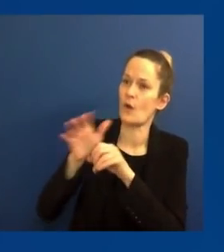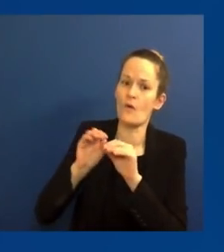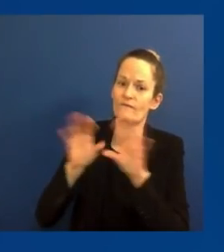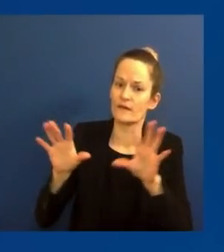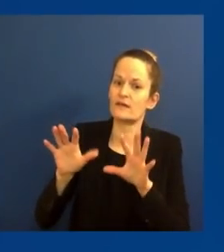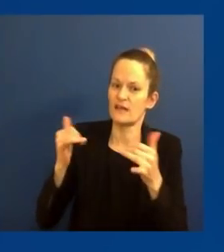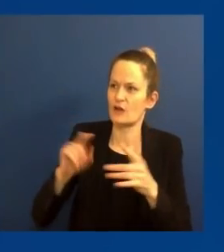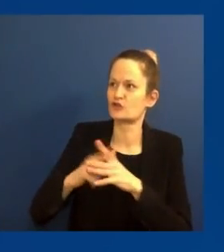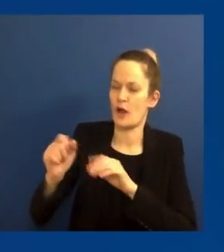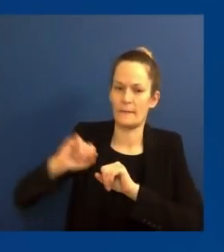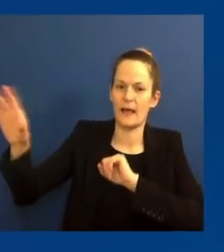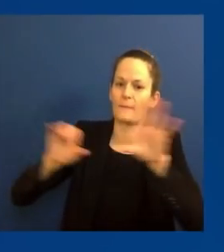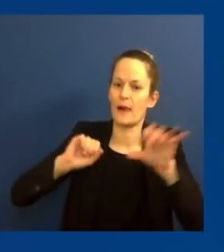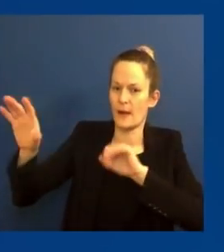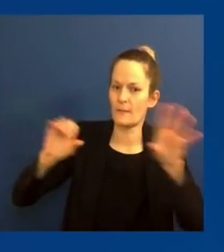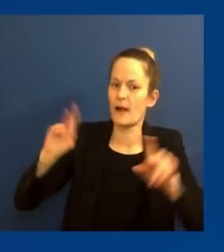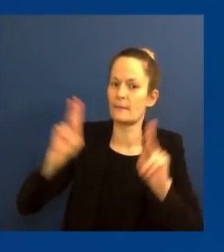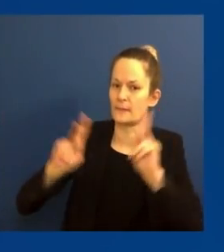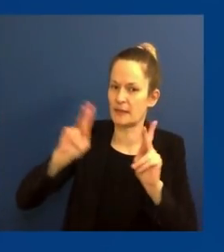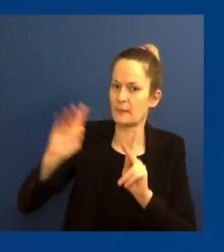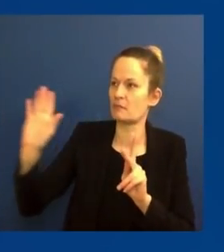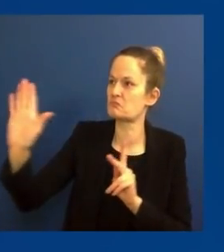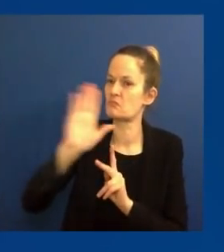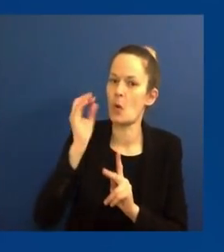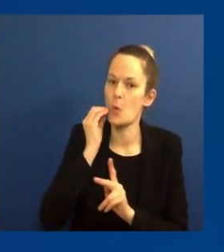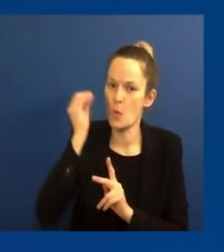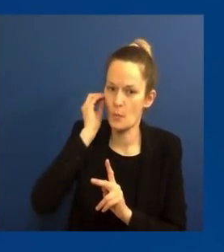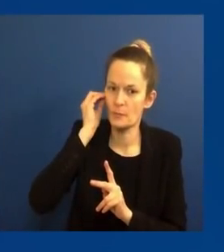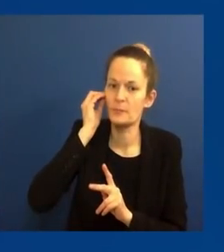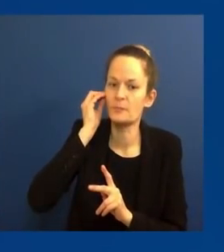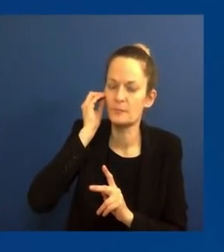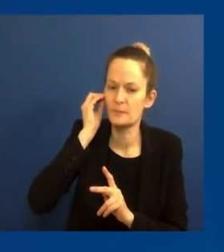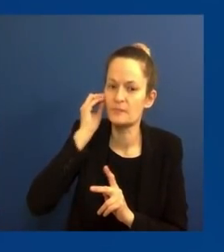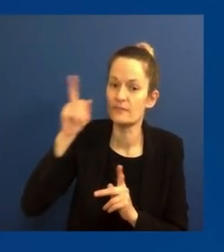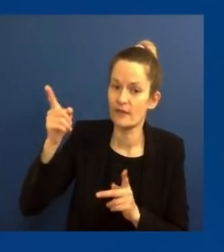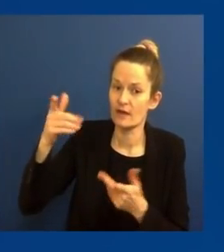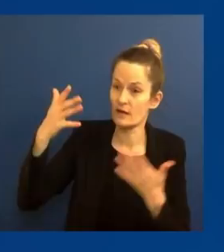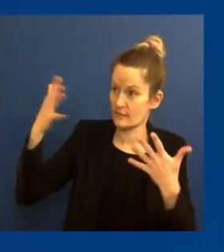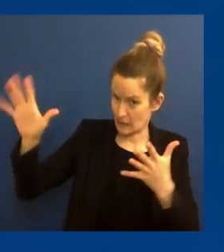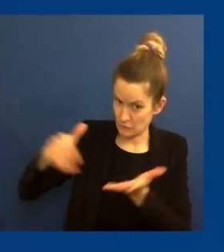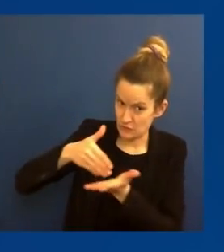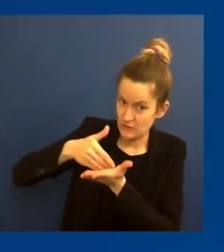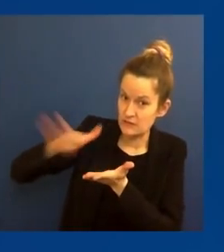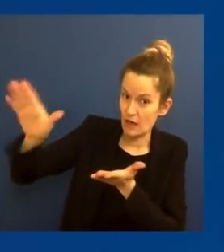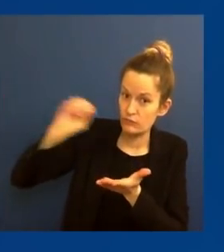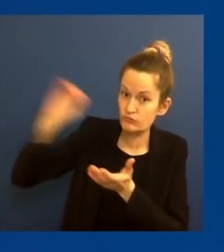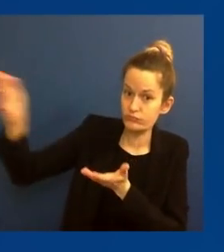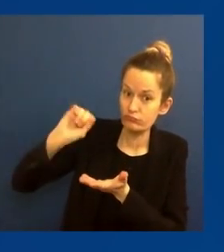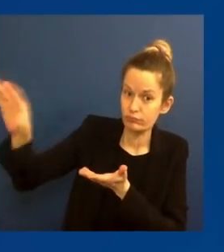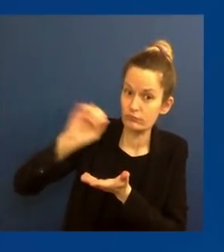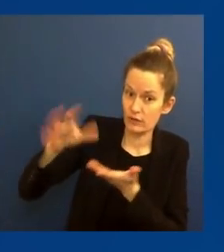I'm wondering how many have gone out. And, as well -- at this point, what is the government's supply like?